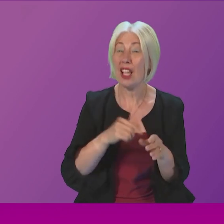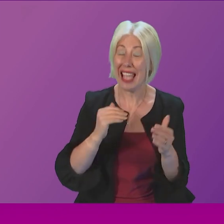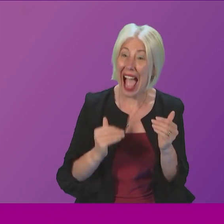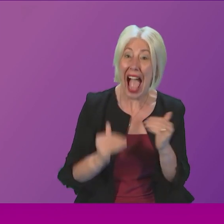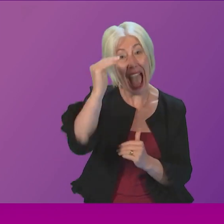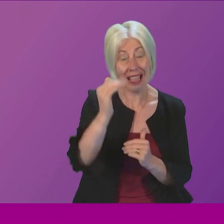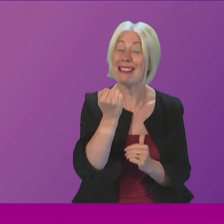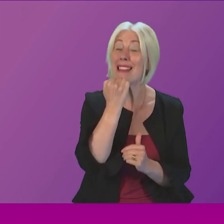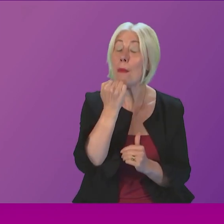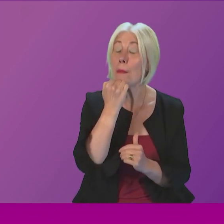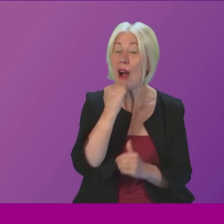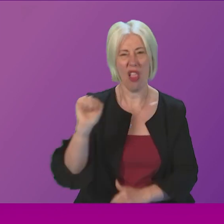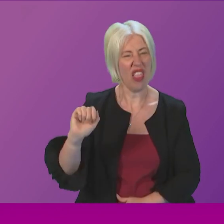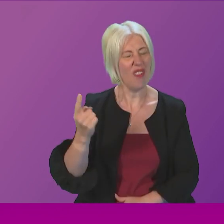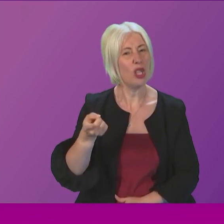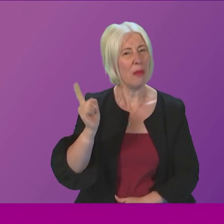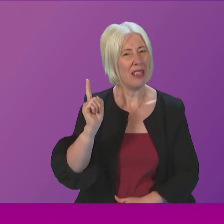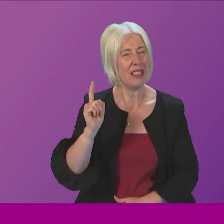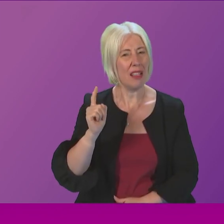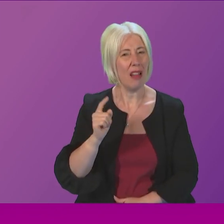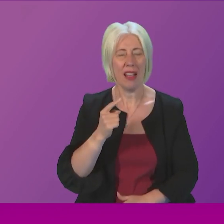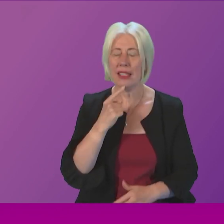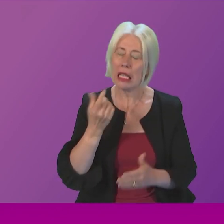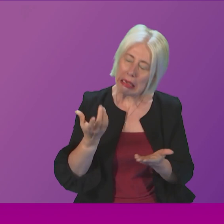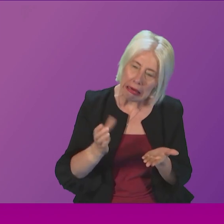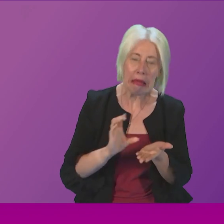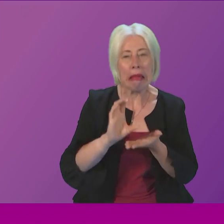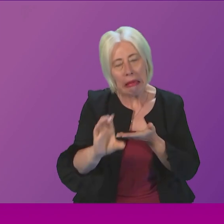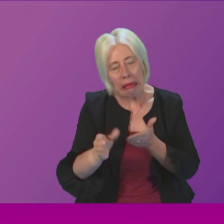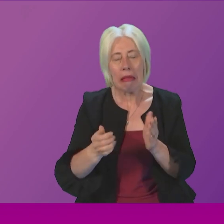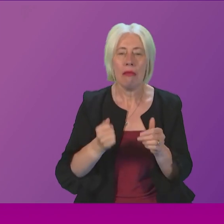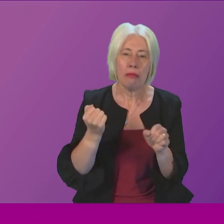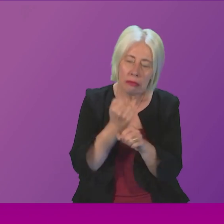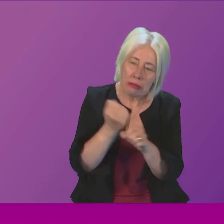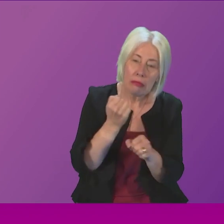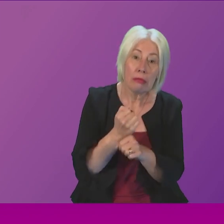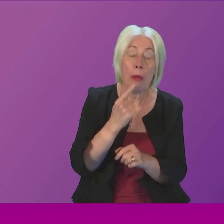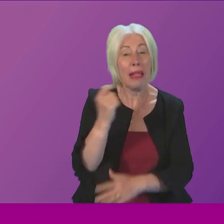The First Minister was trying to say that the millions of pounds of investment and the upgrades that we have seen are a success.